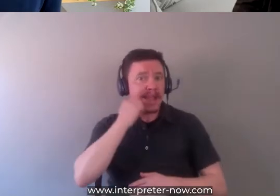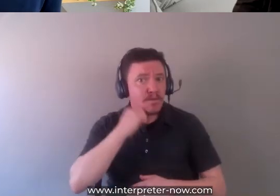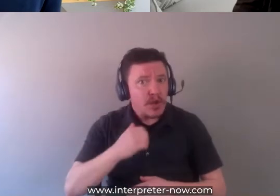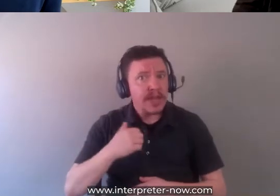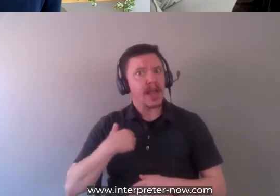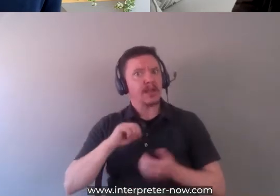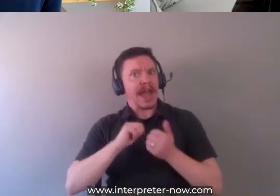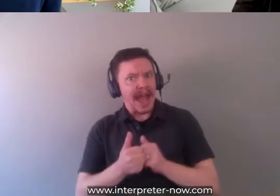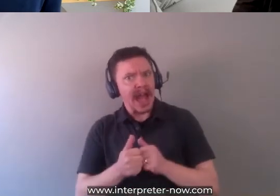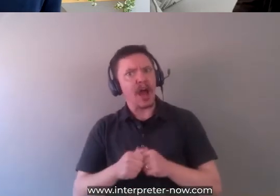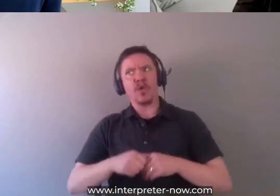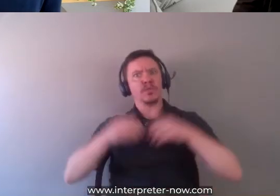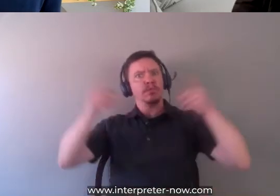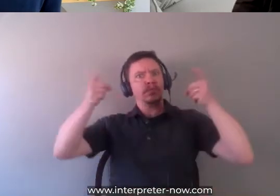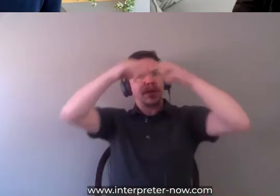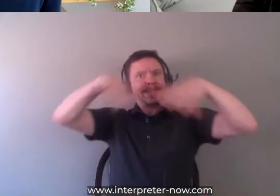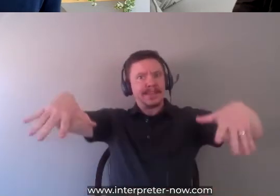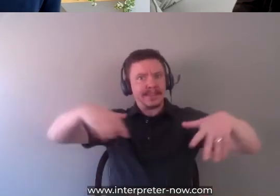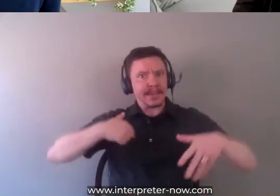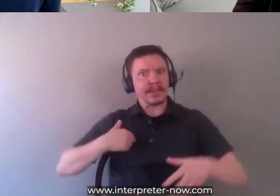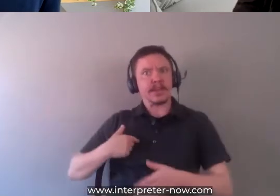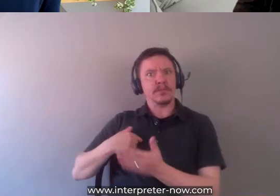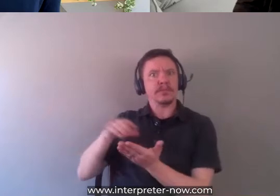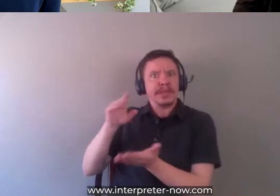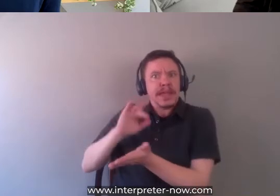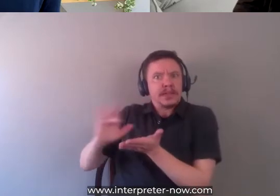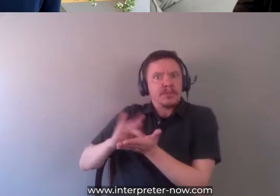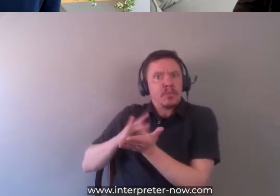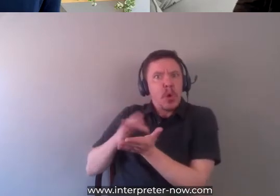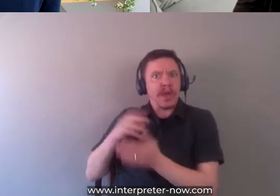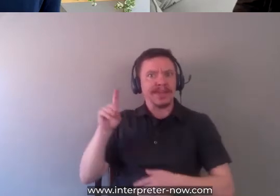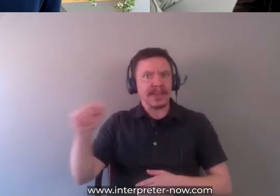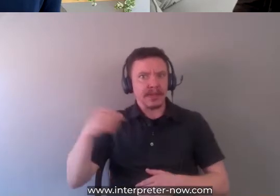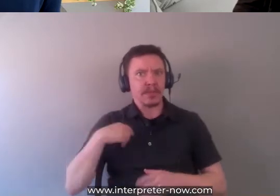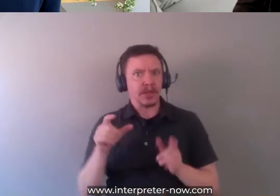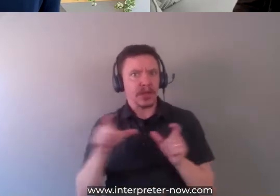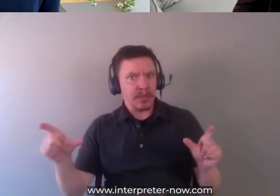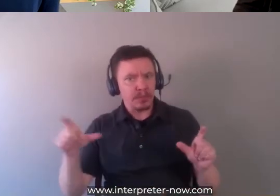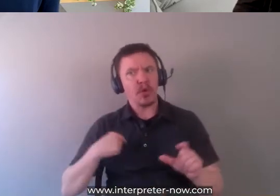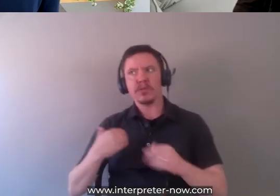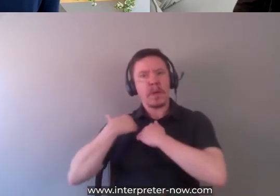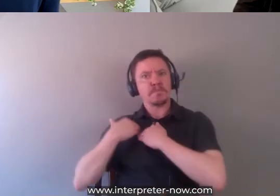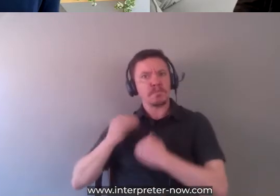deprive us of access to necessary resources, burden us, and even target us for violence